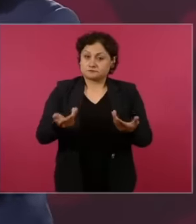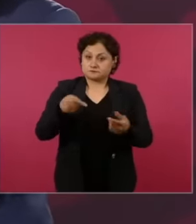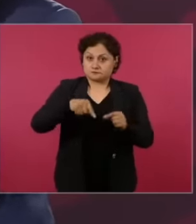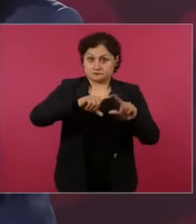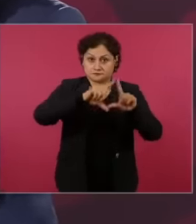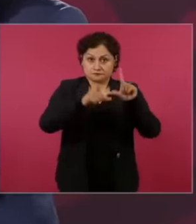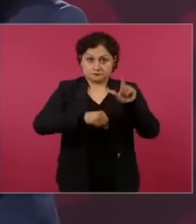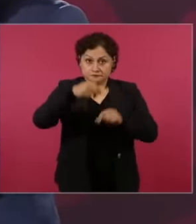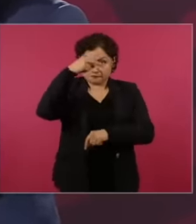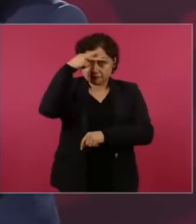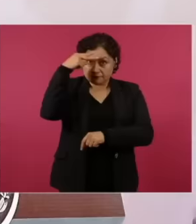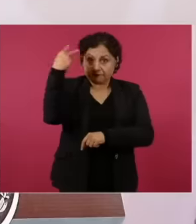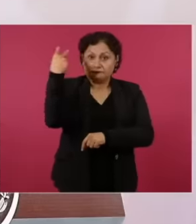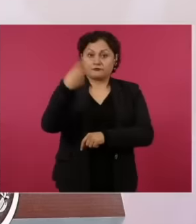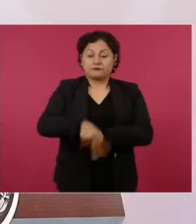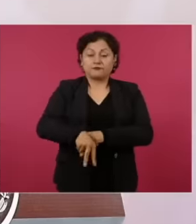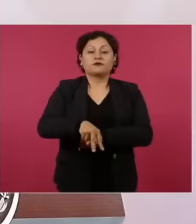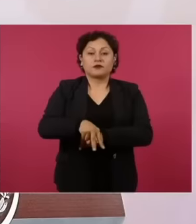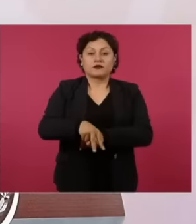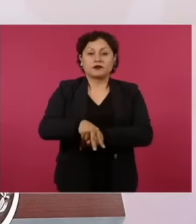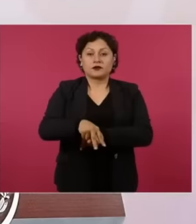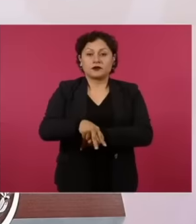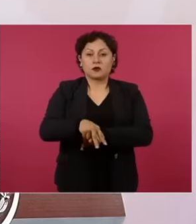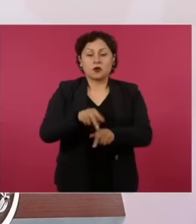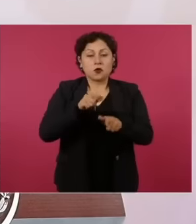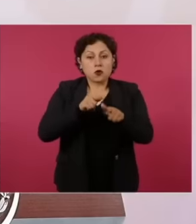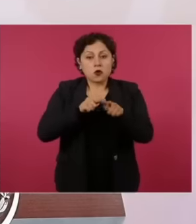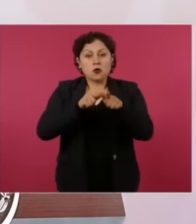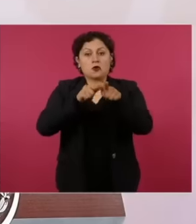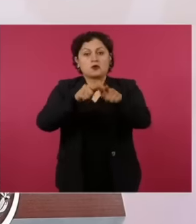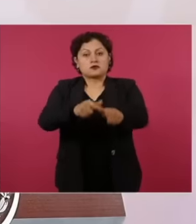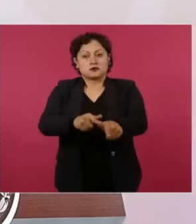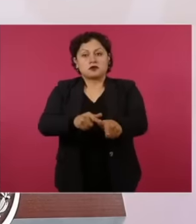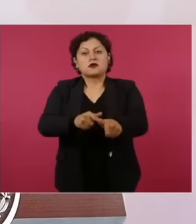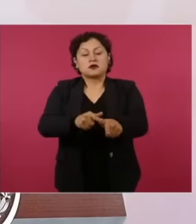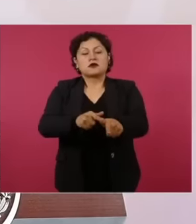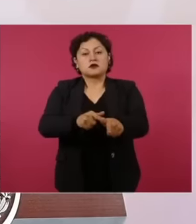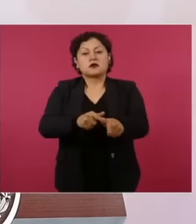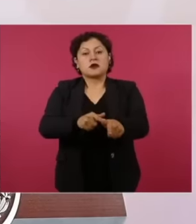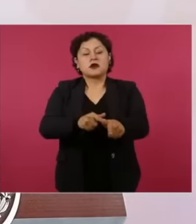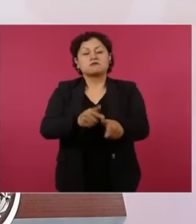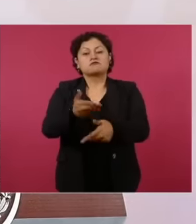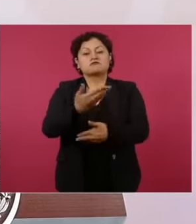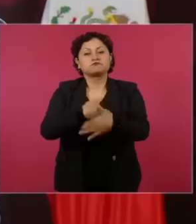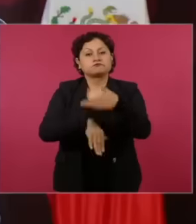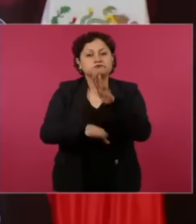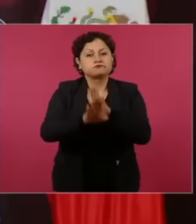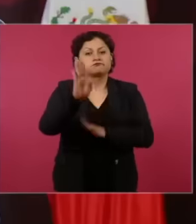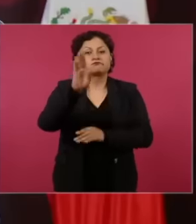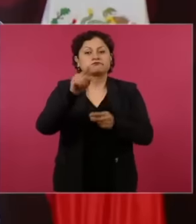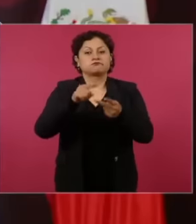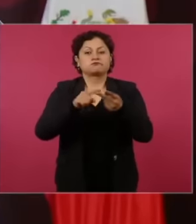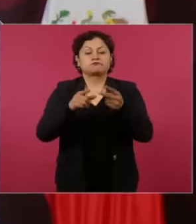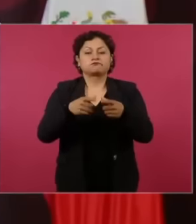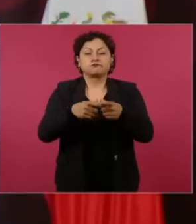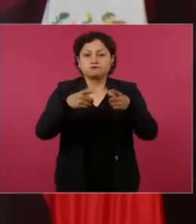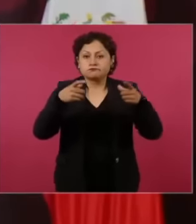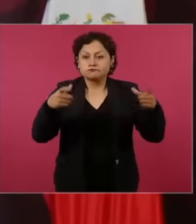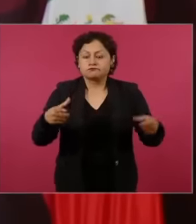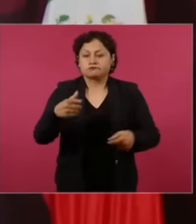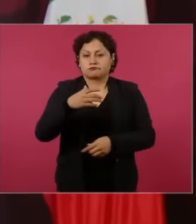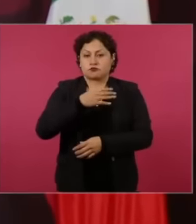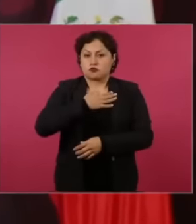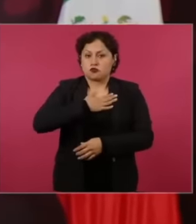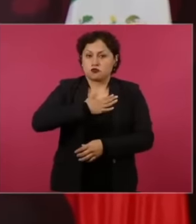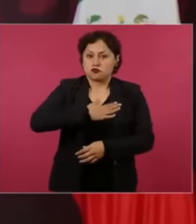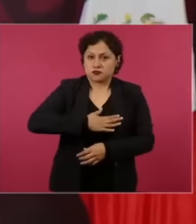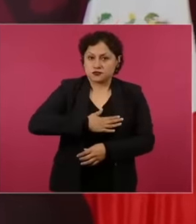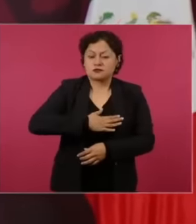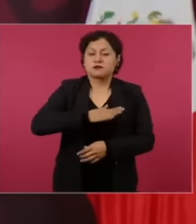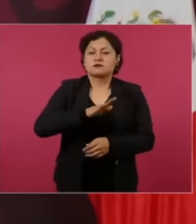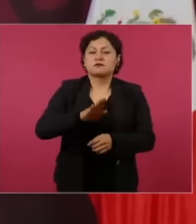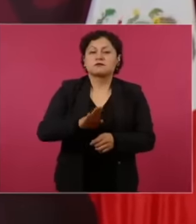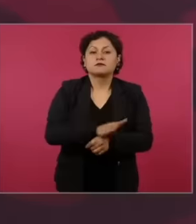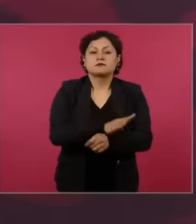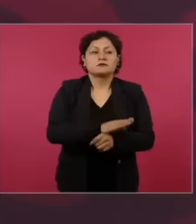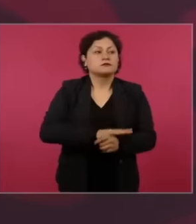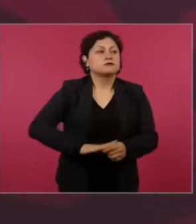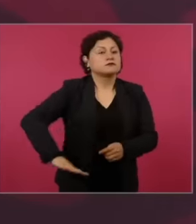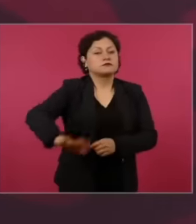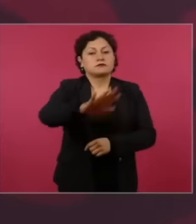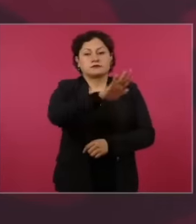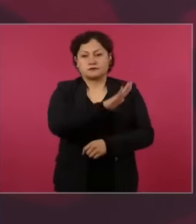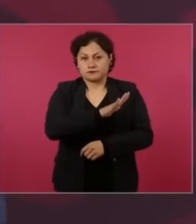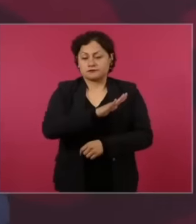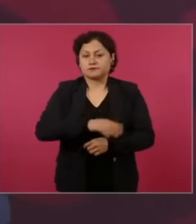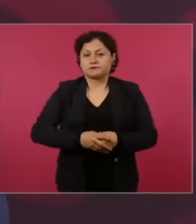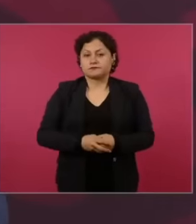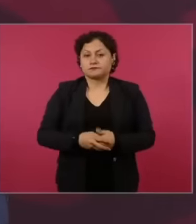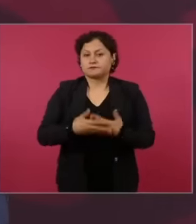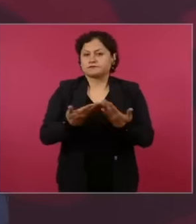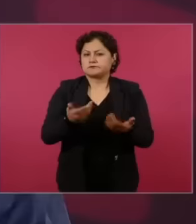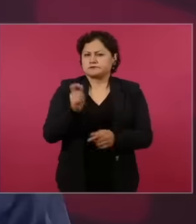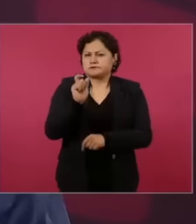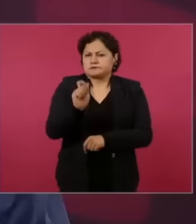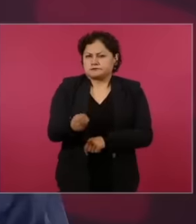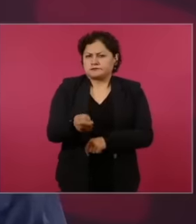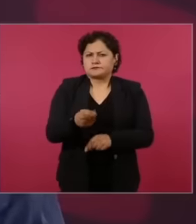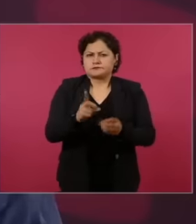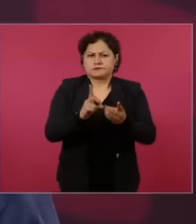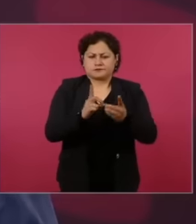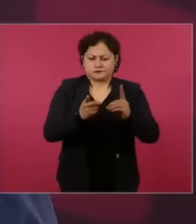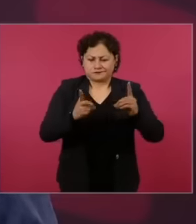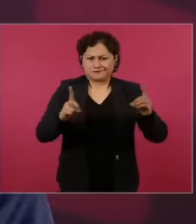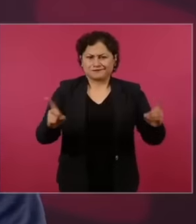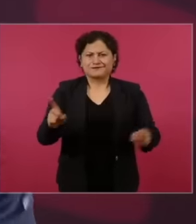Justice, growth and well-being, the two things development that means being